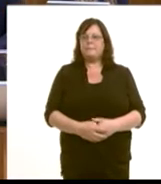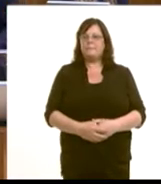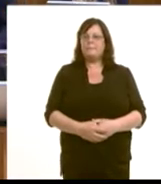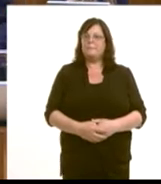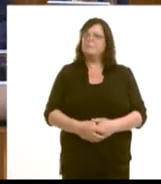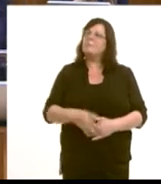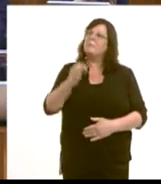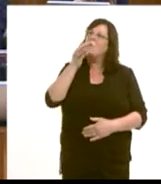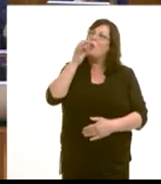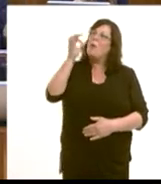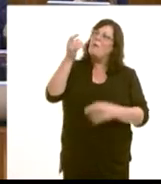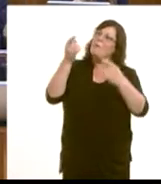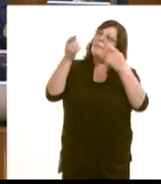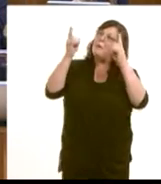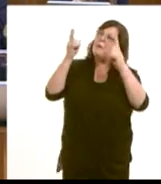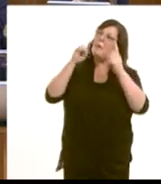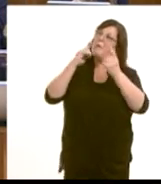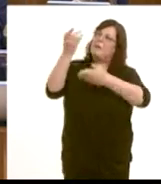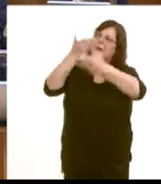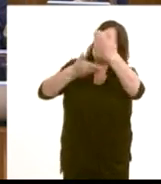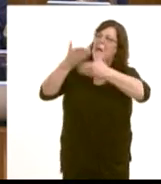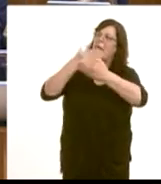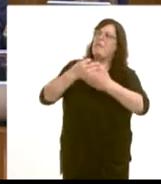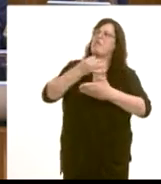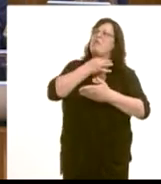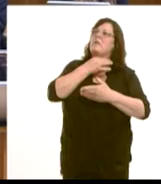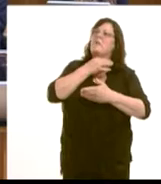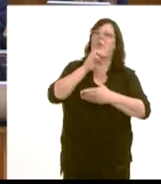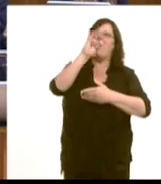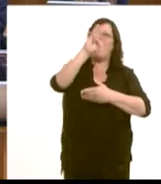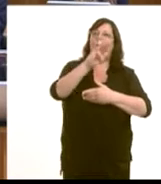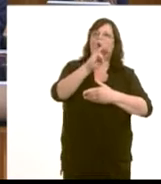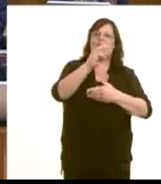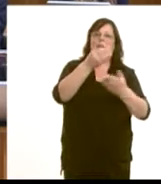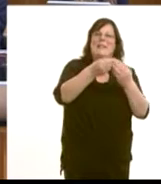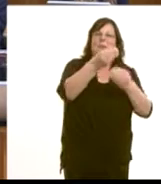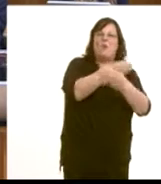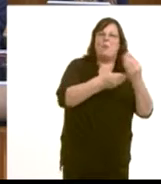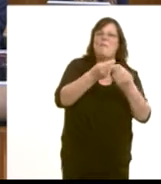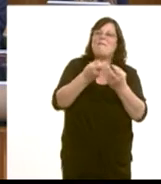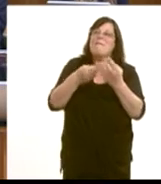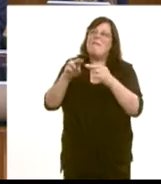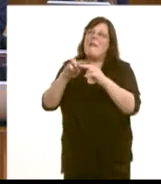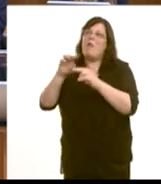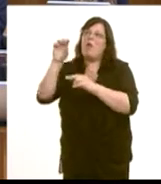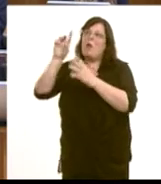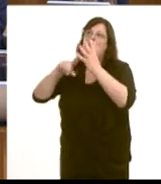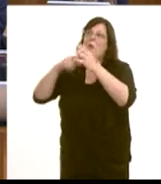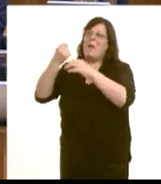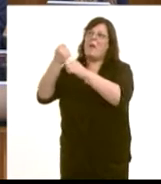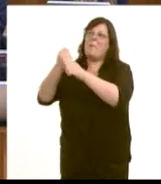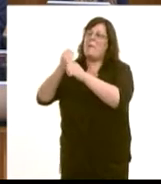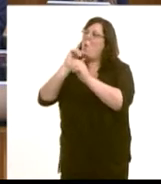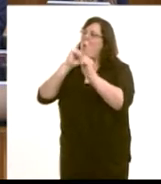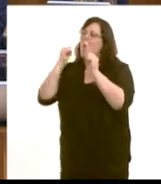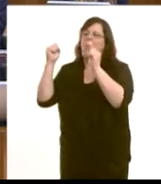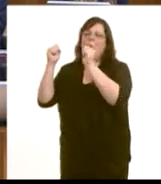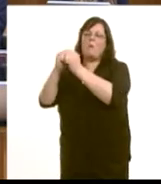yn gwarantu pob ceiniog o gyllid a gaiff ei ddarparu i Gymru ar hyn o bryd gan yr UE?